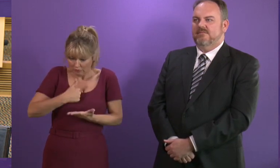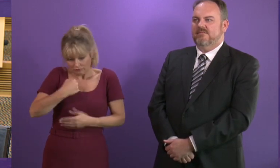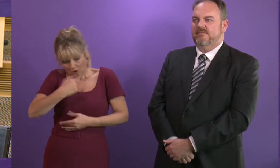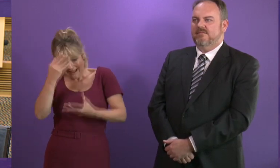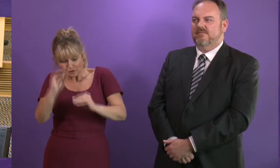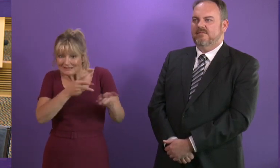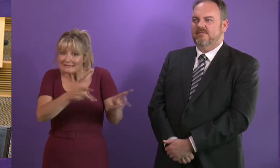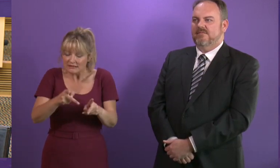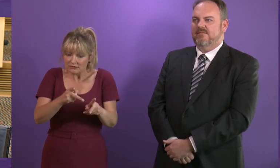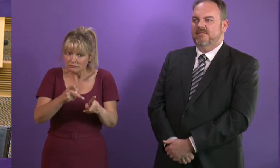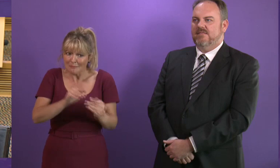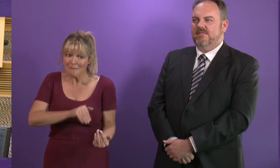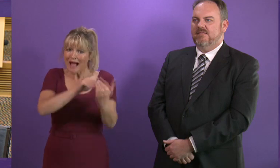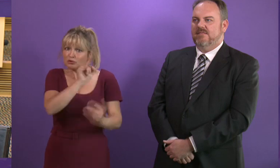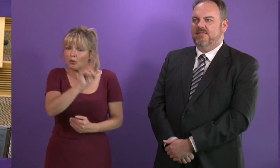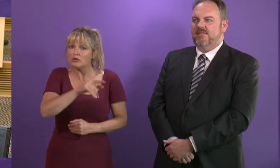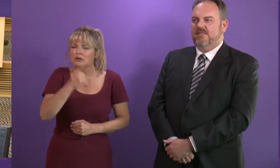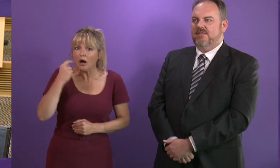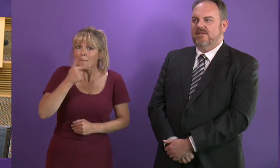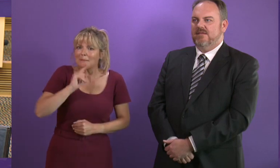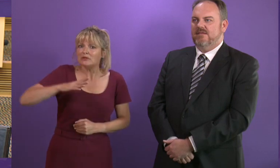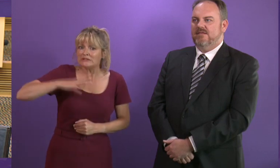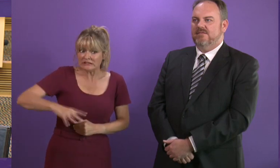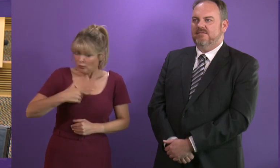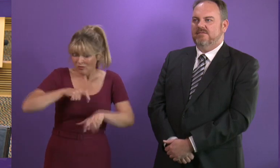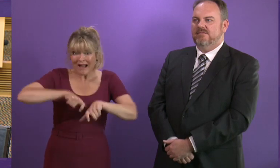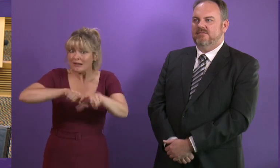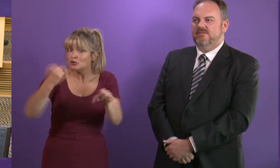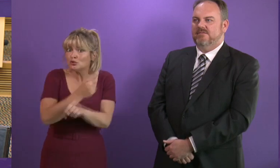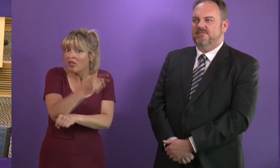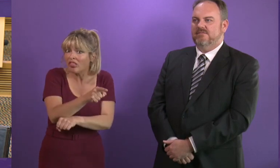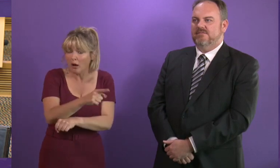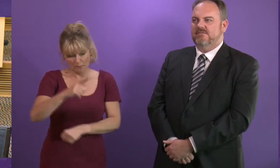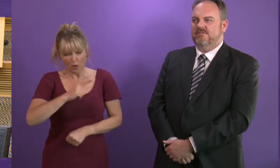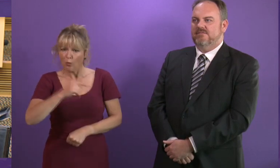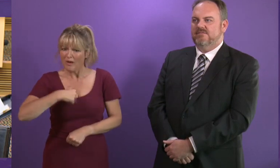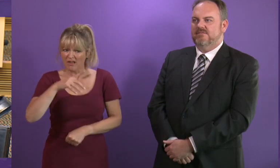it serves, and we will continue to take that action because that is what we owe young people across the country.